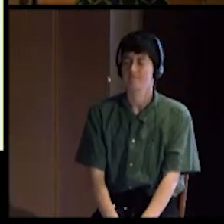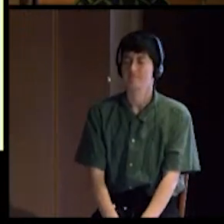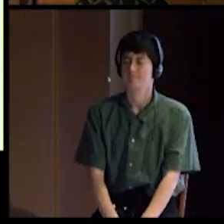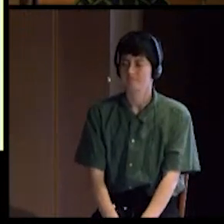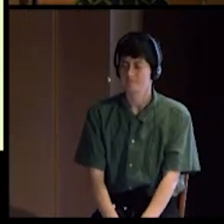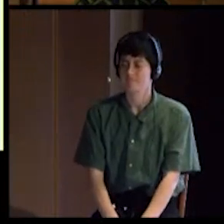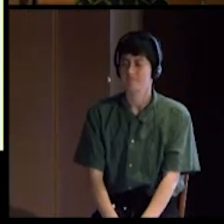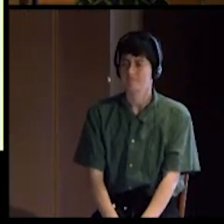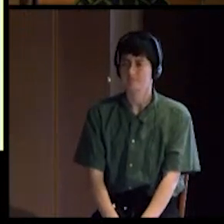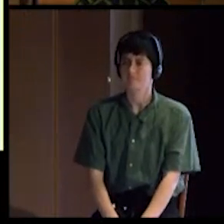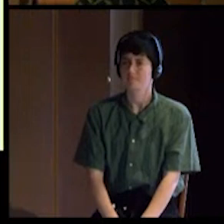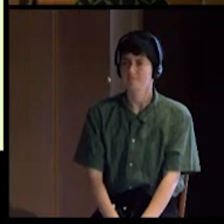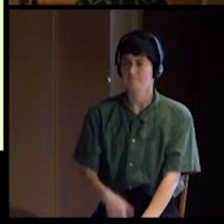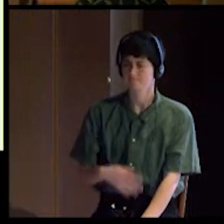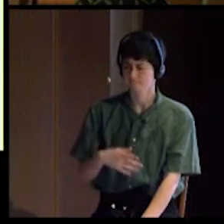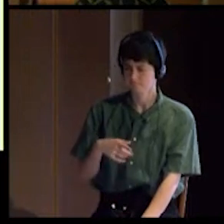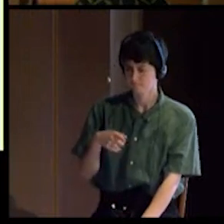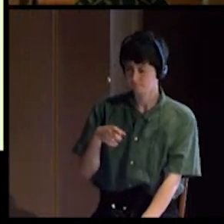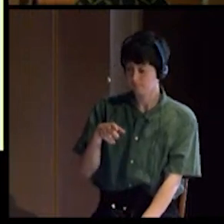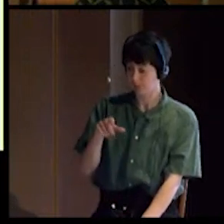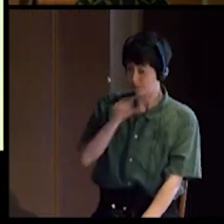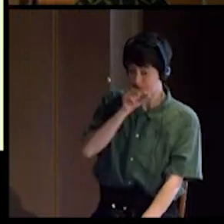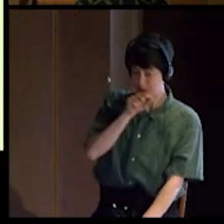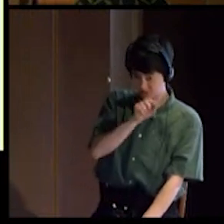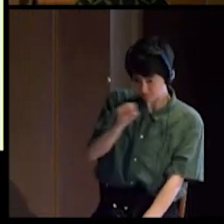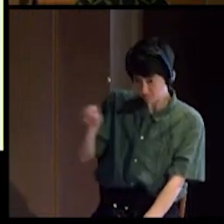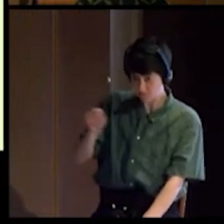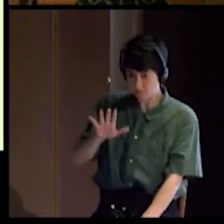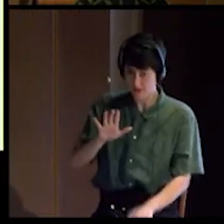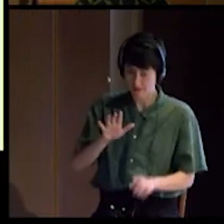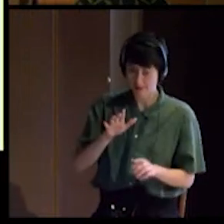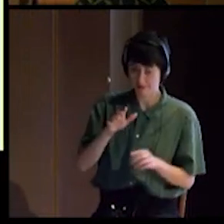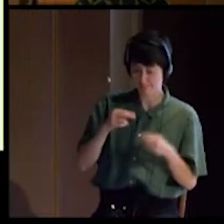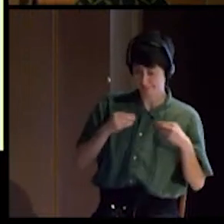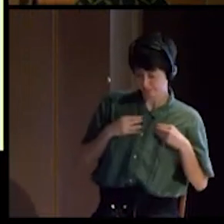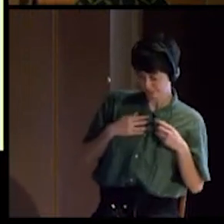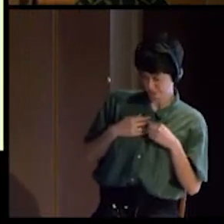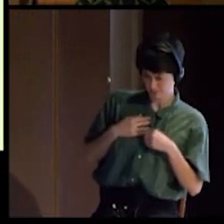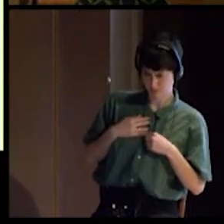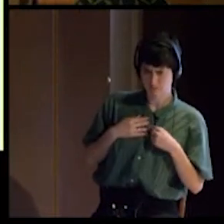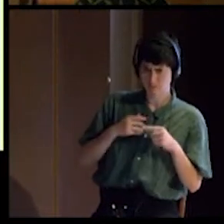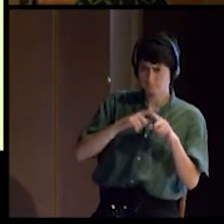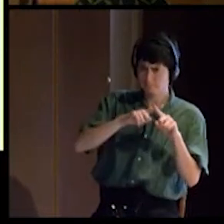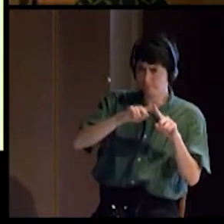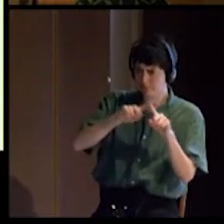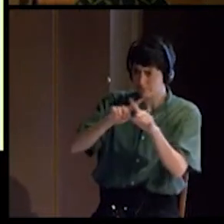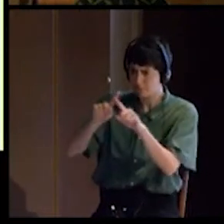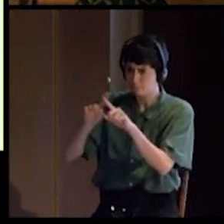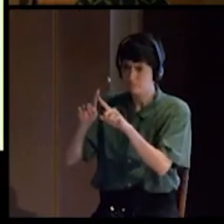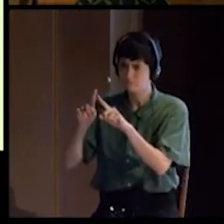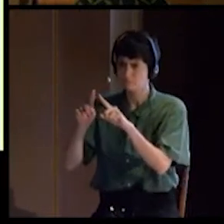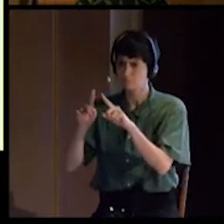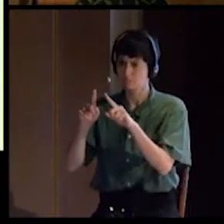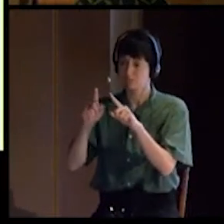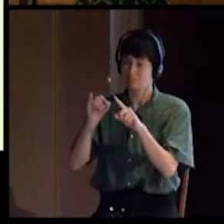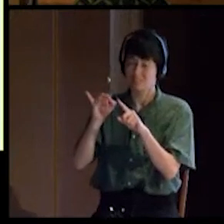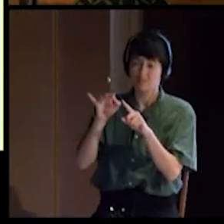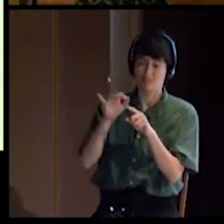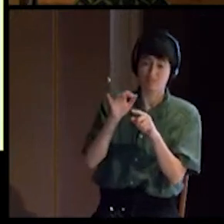and their mechanisms for feather thermo-insulation; and whether small birds that lose heat much more quickly